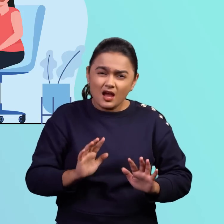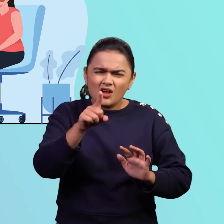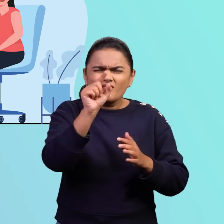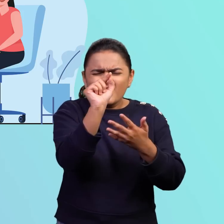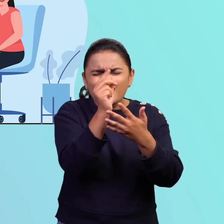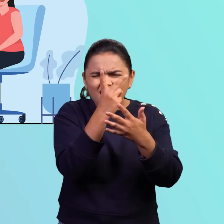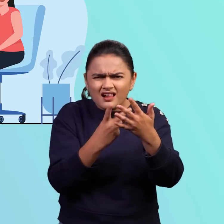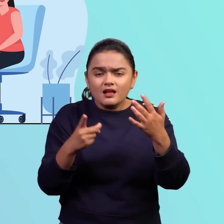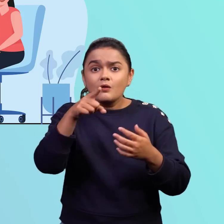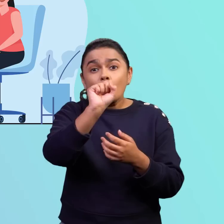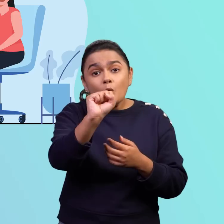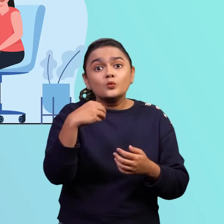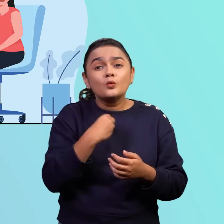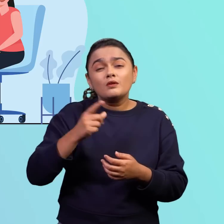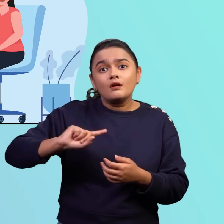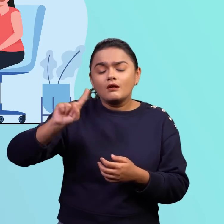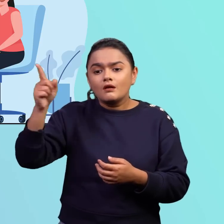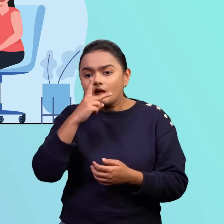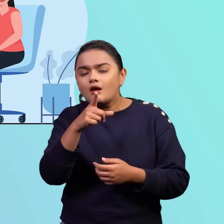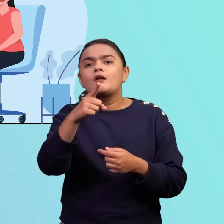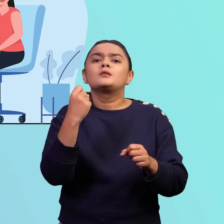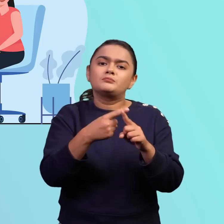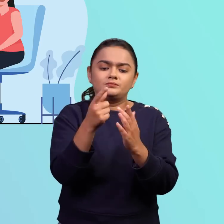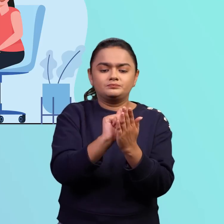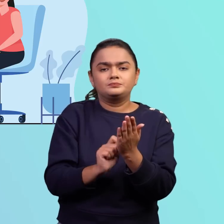then prescribe accordingly.